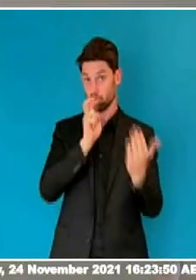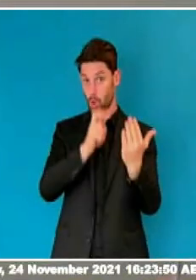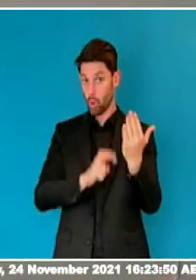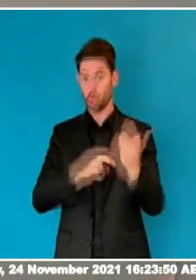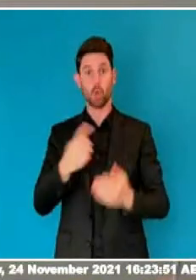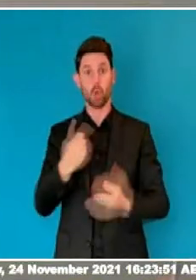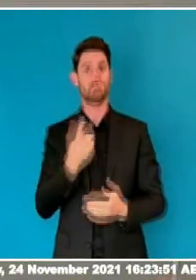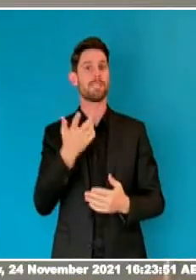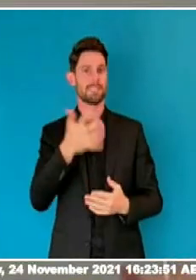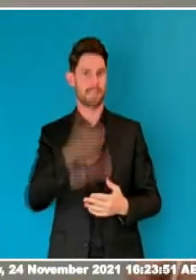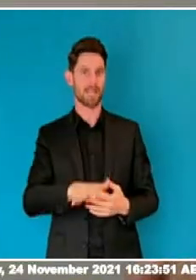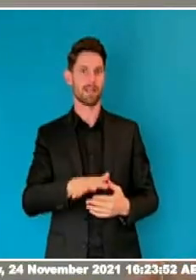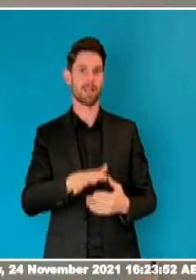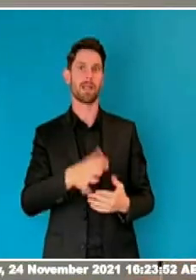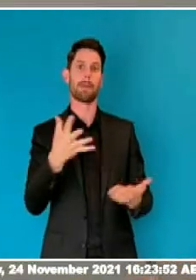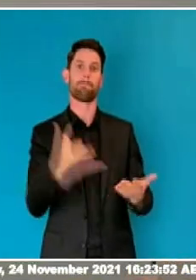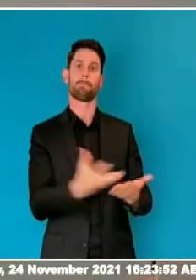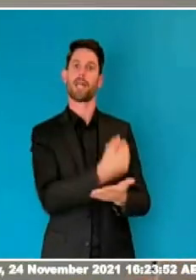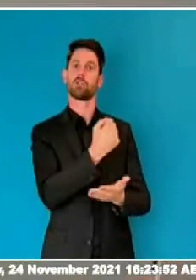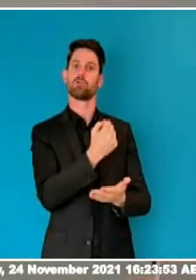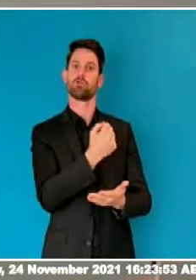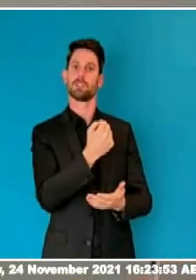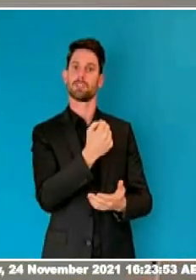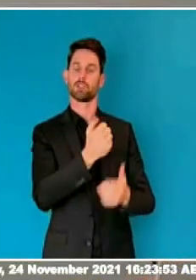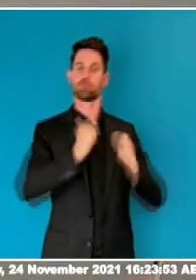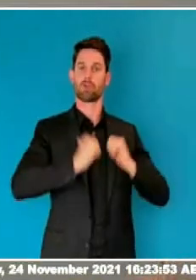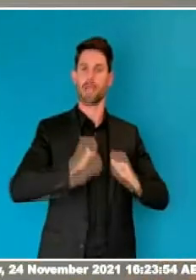in both environment health and safety, diversity and inclusion training.